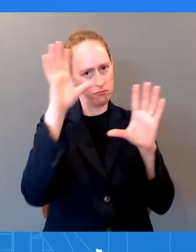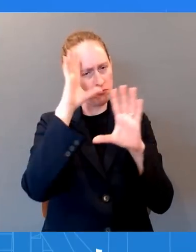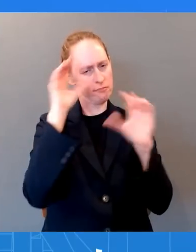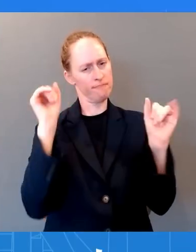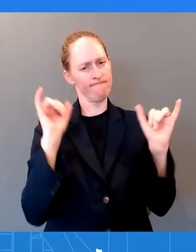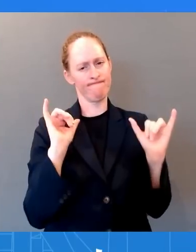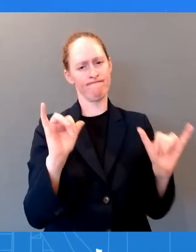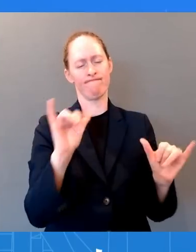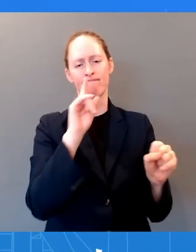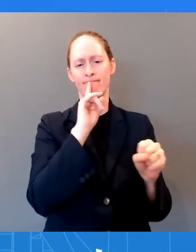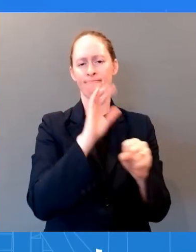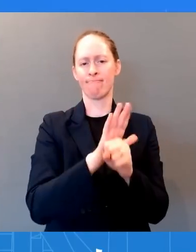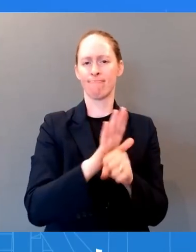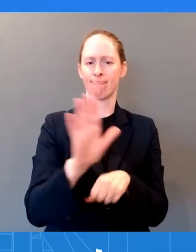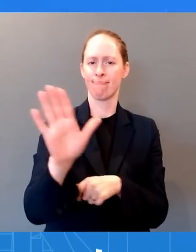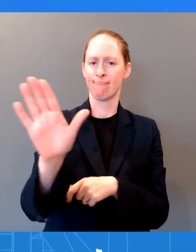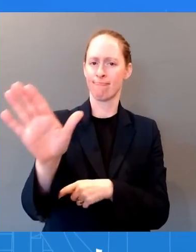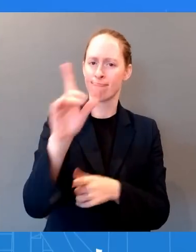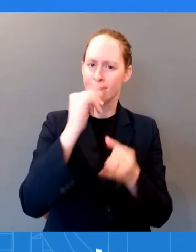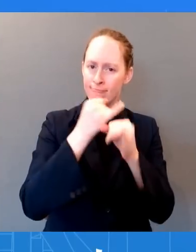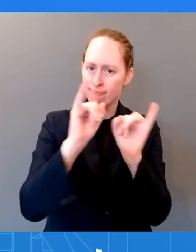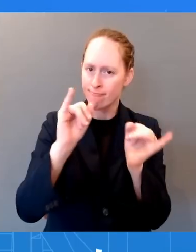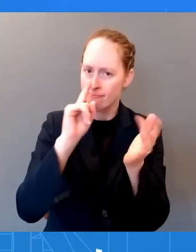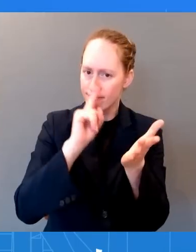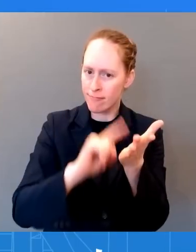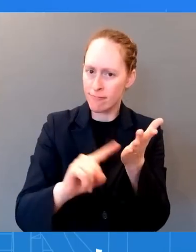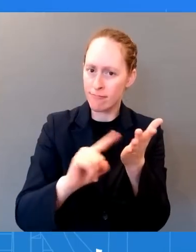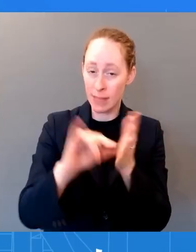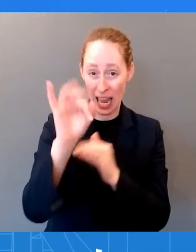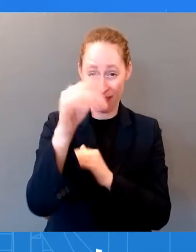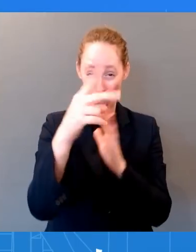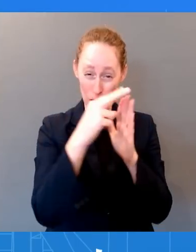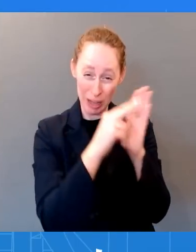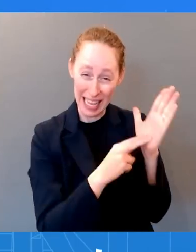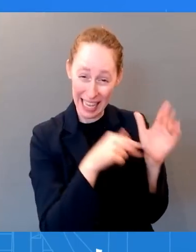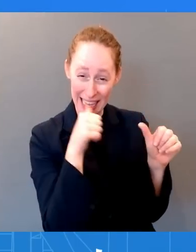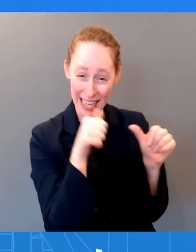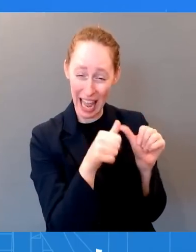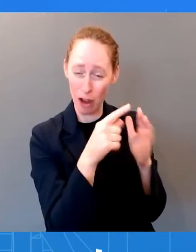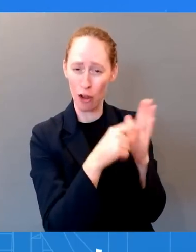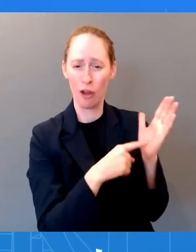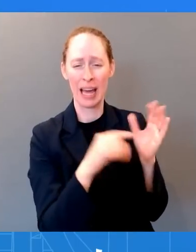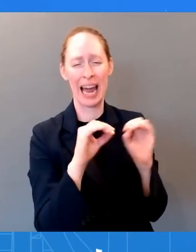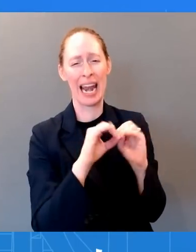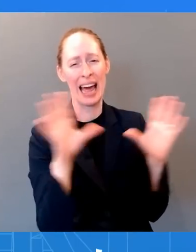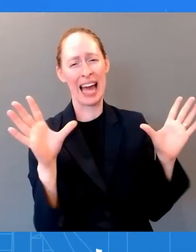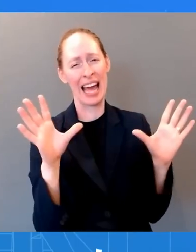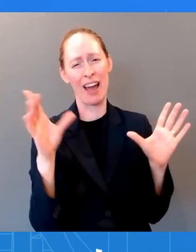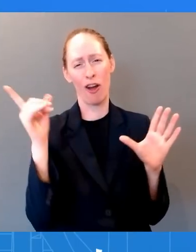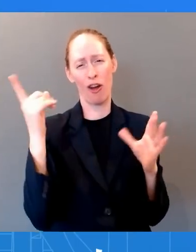If you read the letter, you'll see that -- the way we were able to defer. It shows that DOJ made a request for access